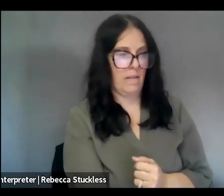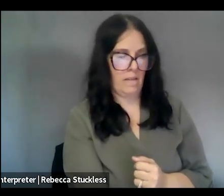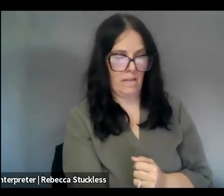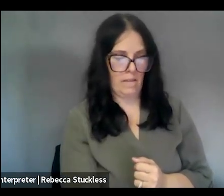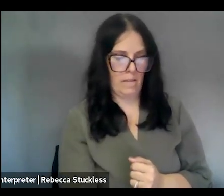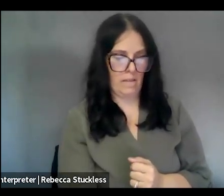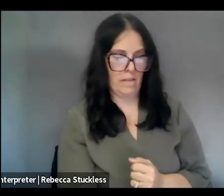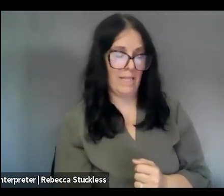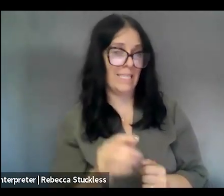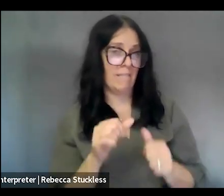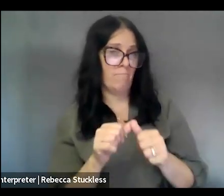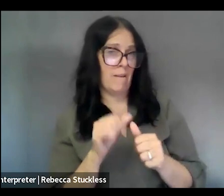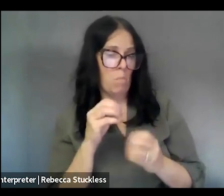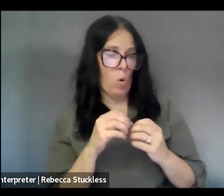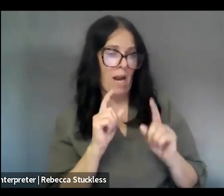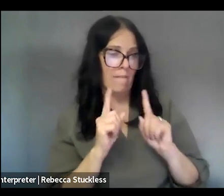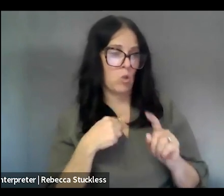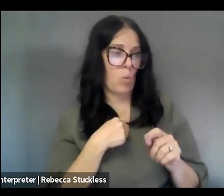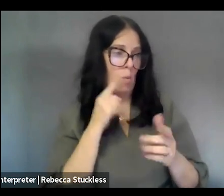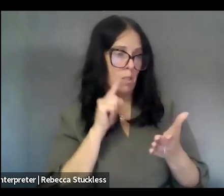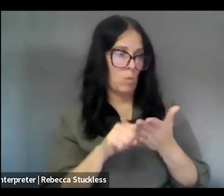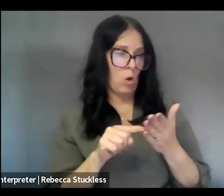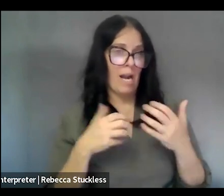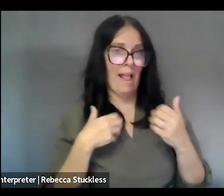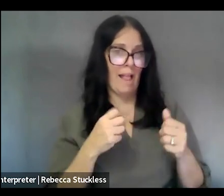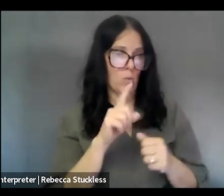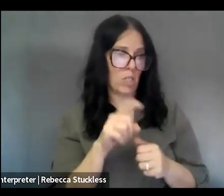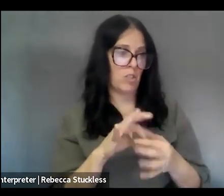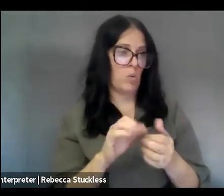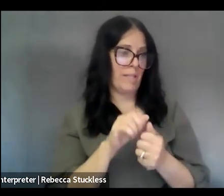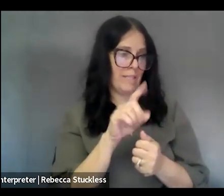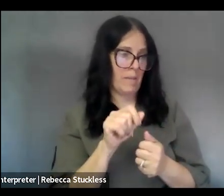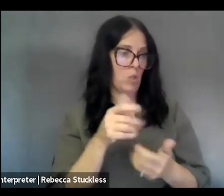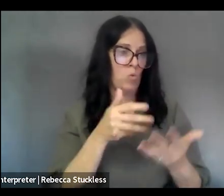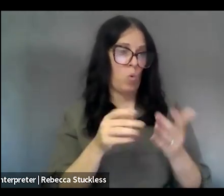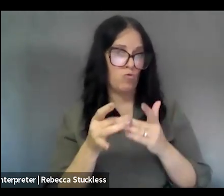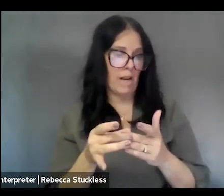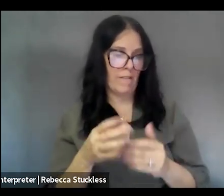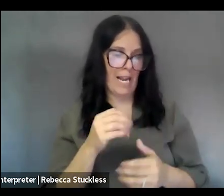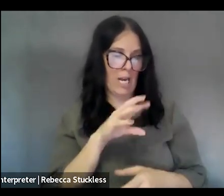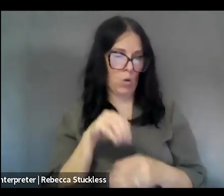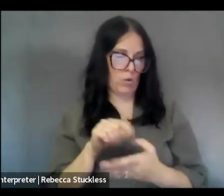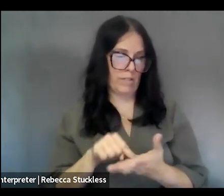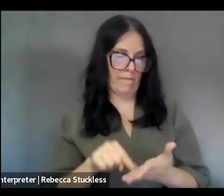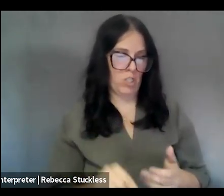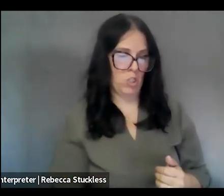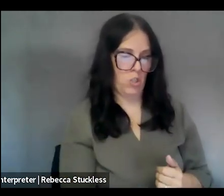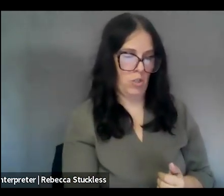to explore health questions around disability, social drivers of health, and inclusive research.